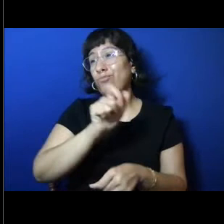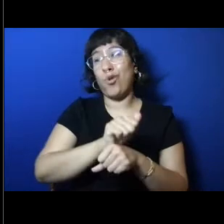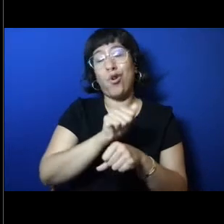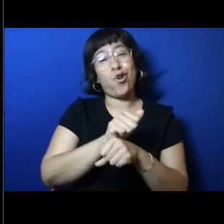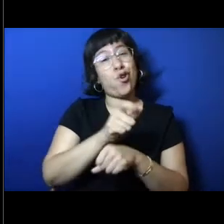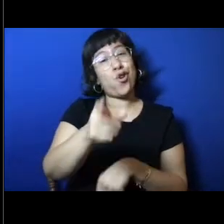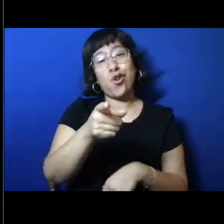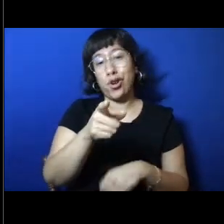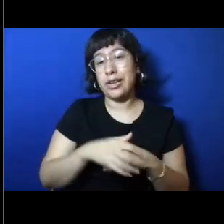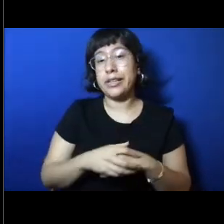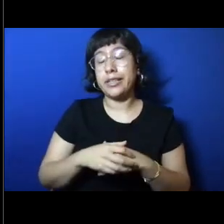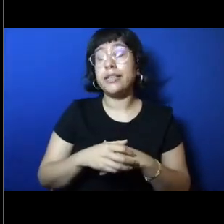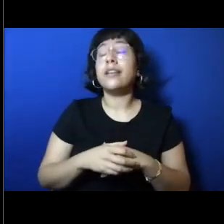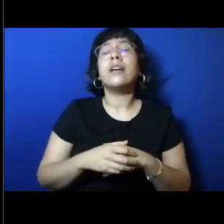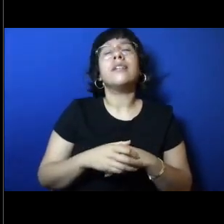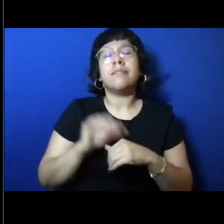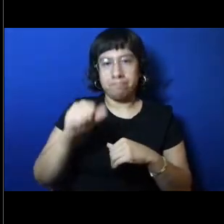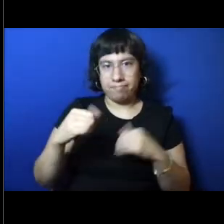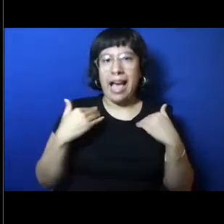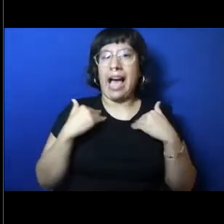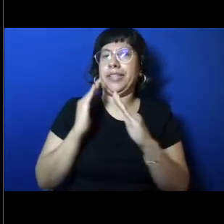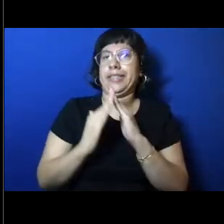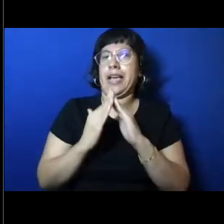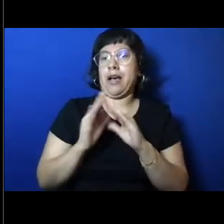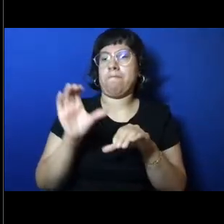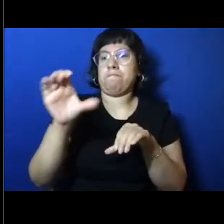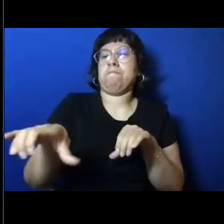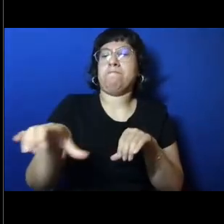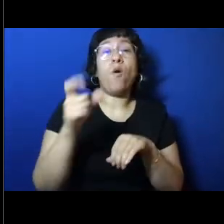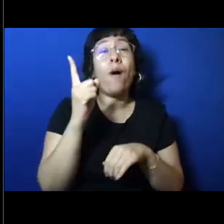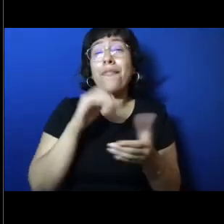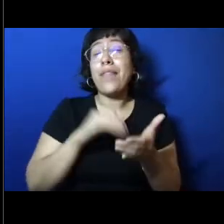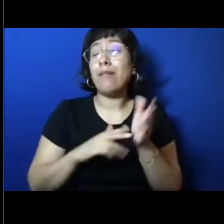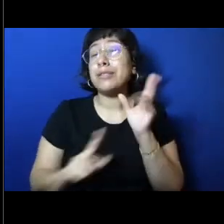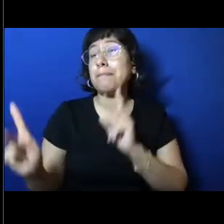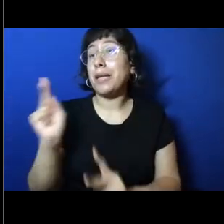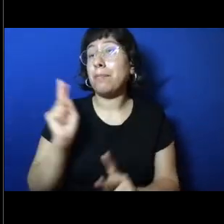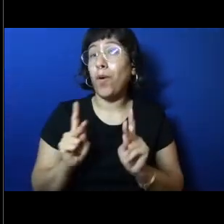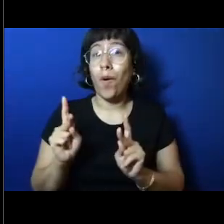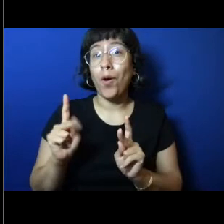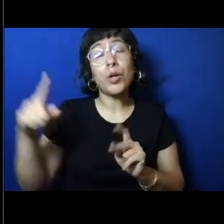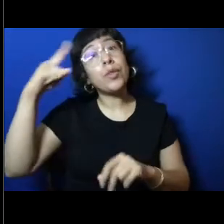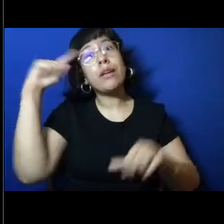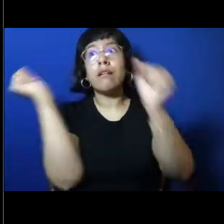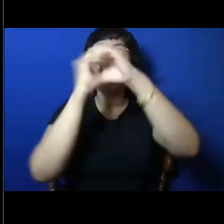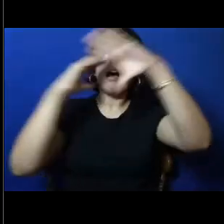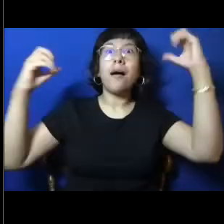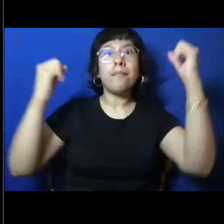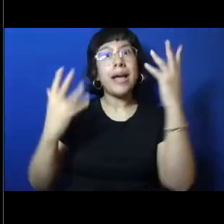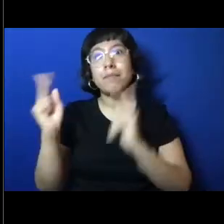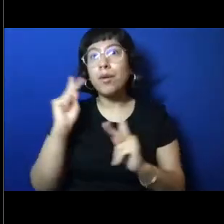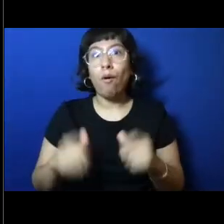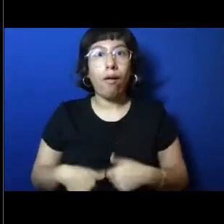There's a town close by that has a couple thousand people but it's not a huge city. And, I think if you were to go to work there